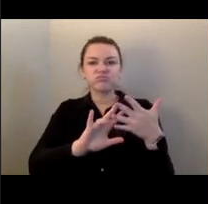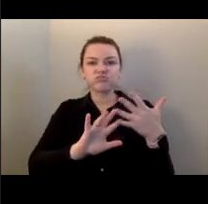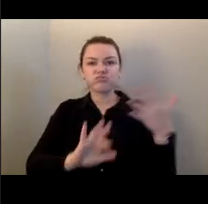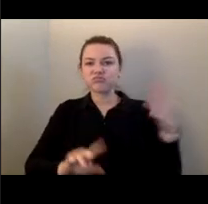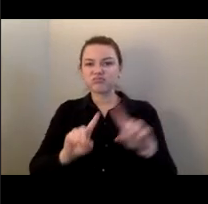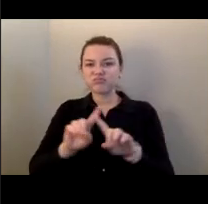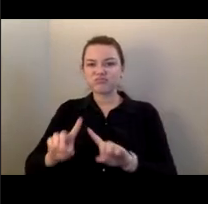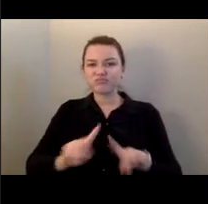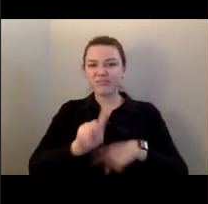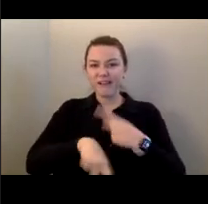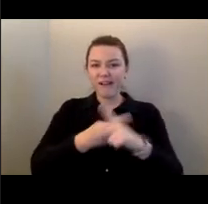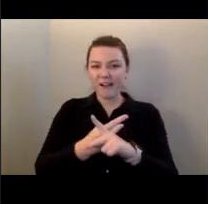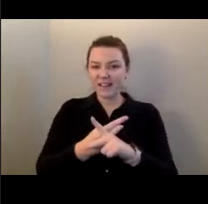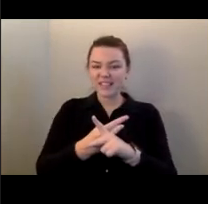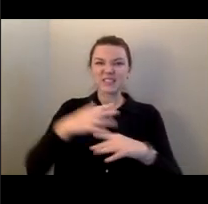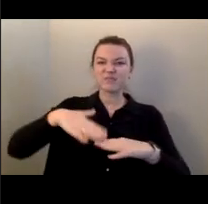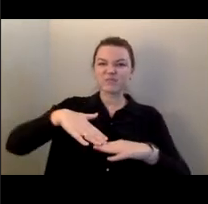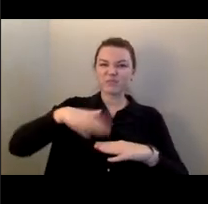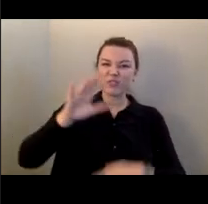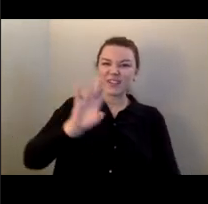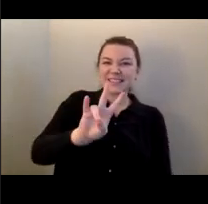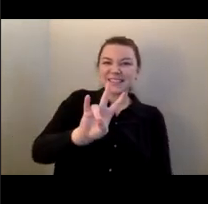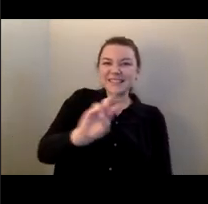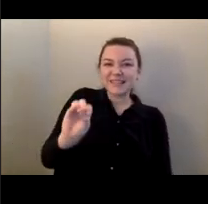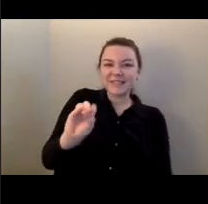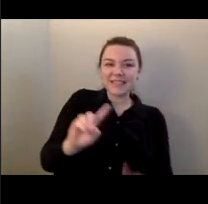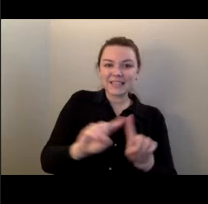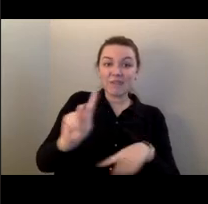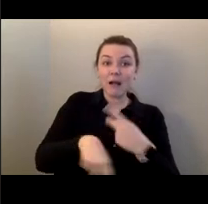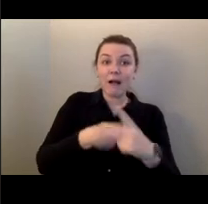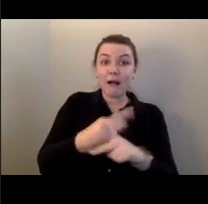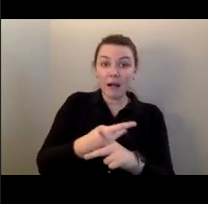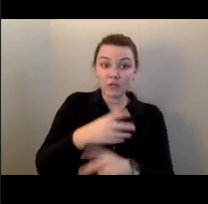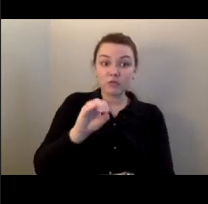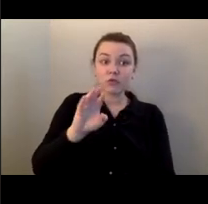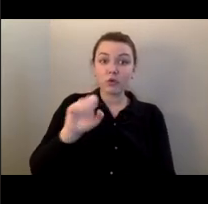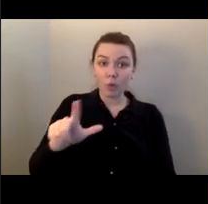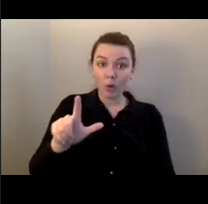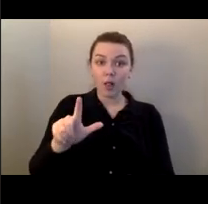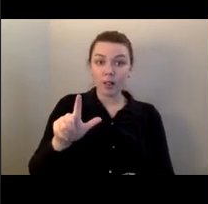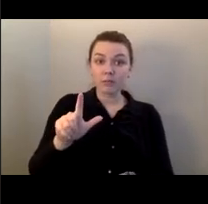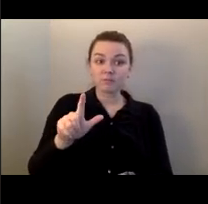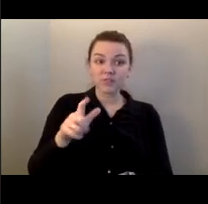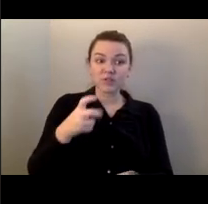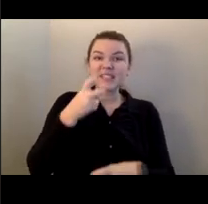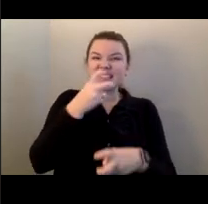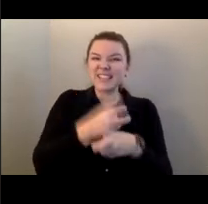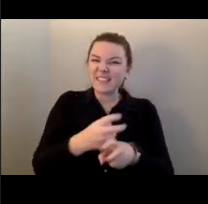I think we have over 70 different species of corals. And so it's hard for me to have a favorite.